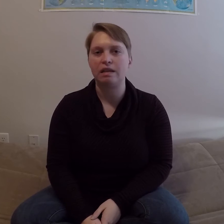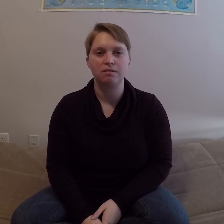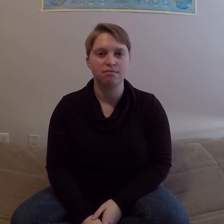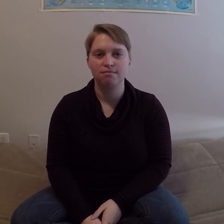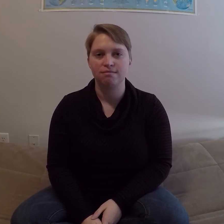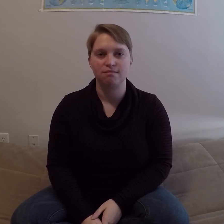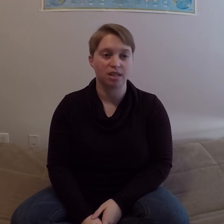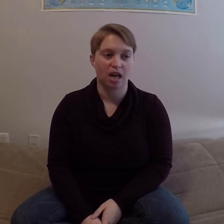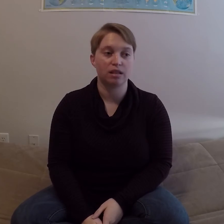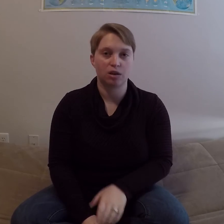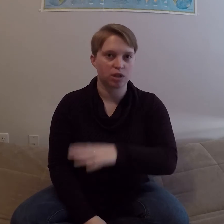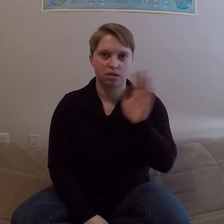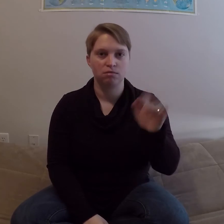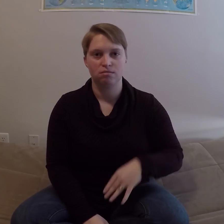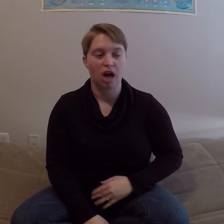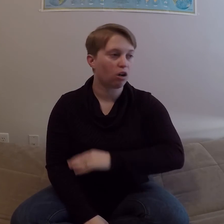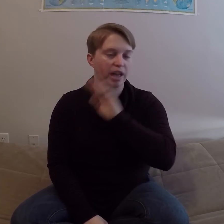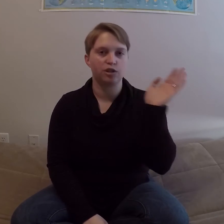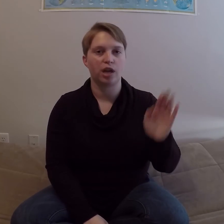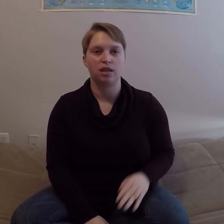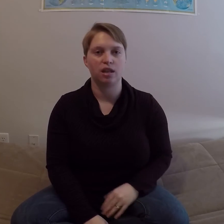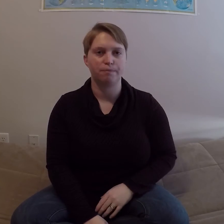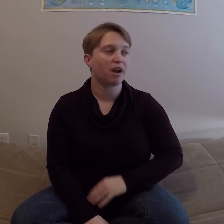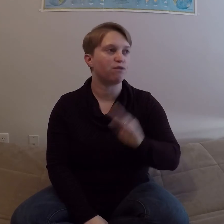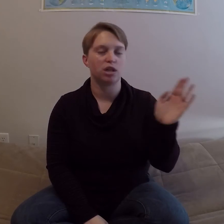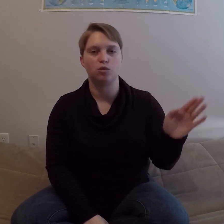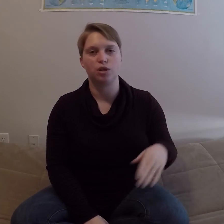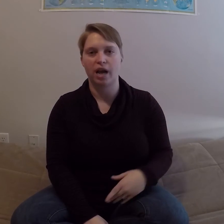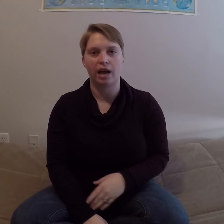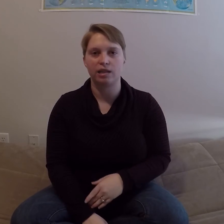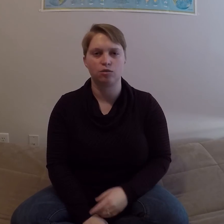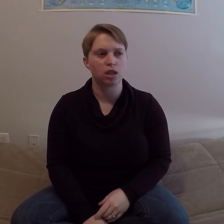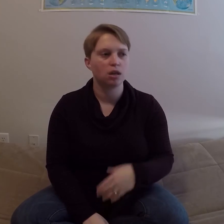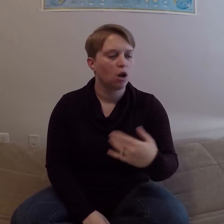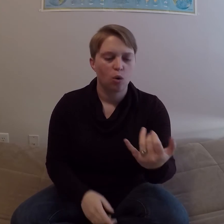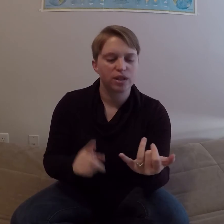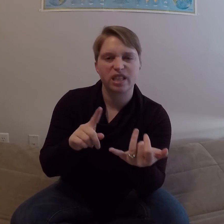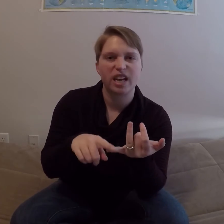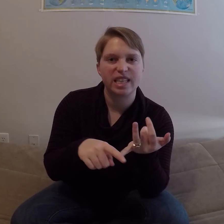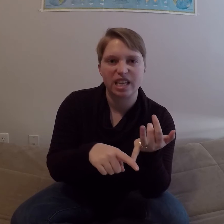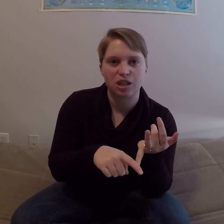anything. Literally. I’ll answer anything. My friends would ask ‘What’s it like to